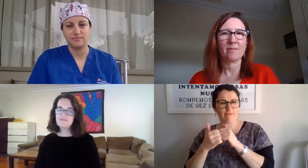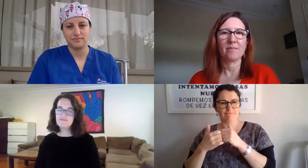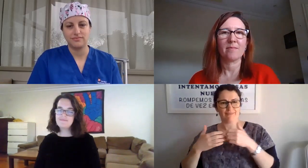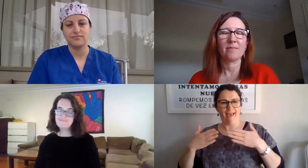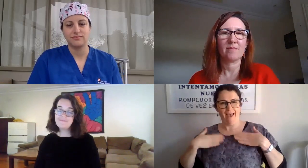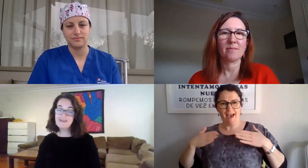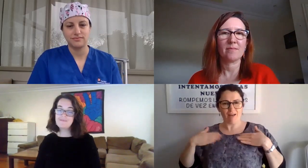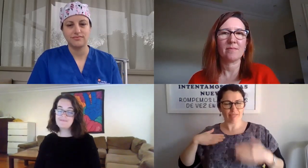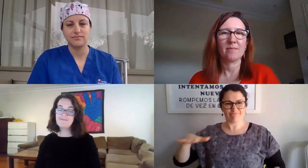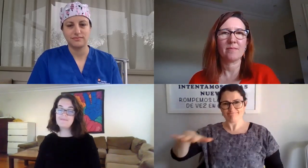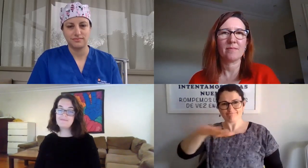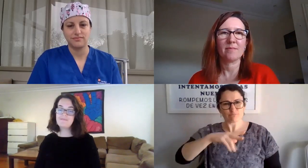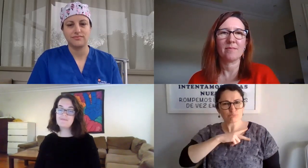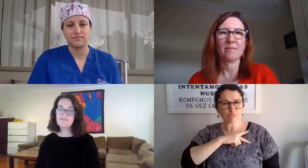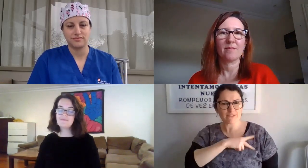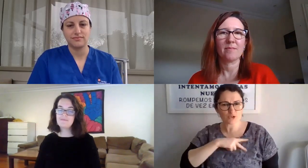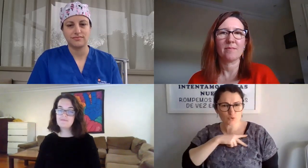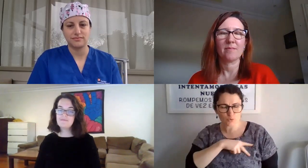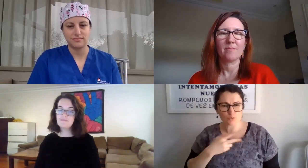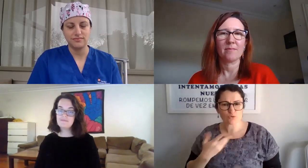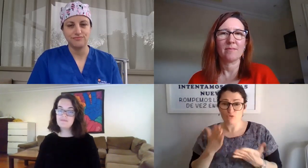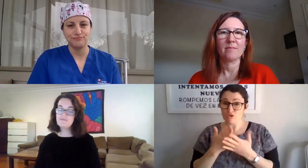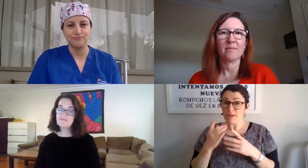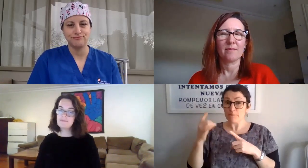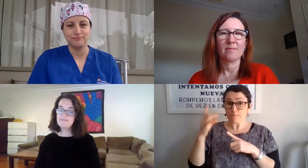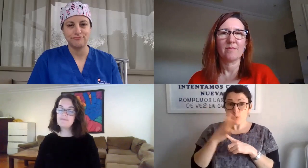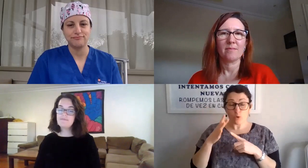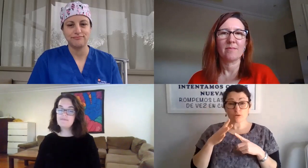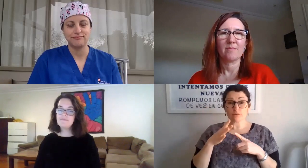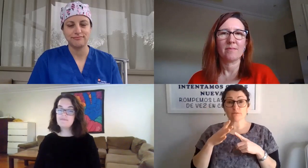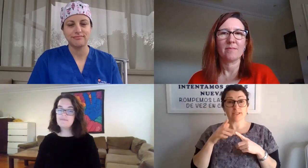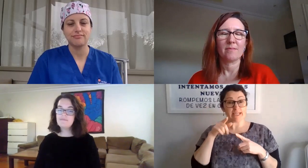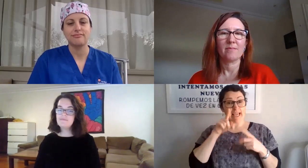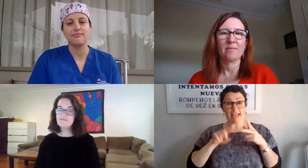deaf community work. With the health professionals, including